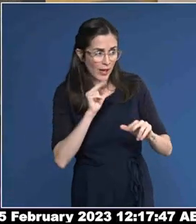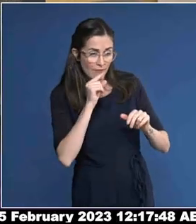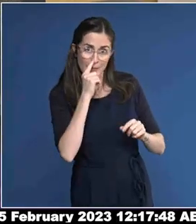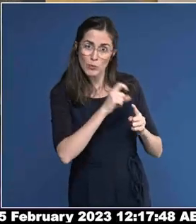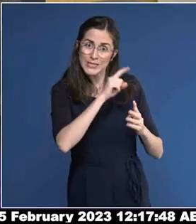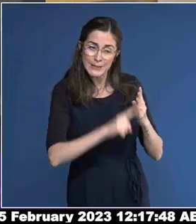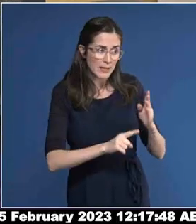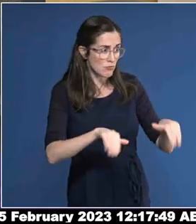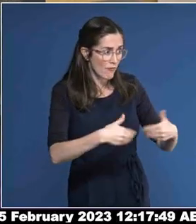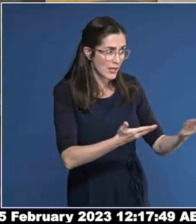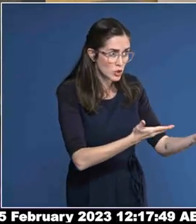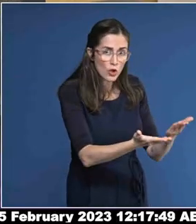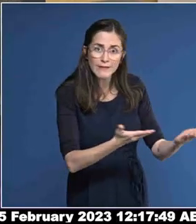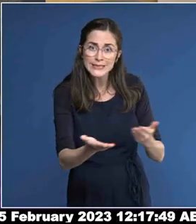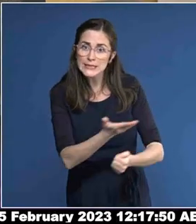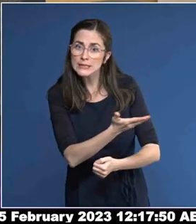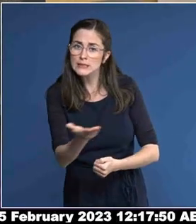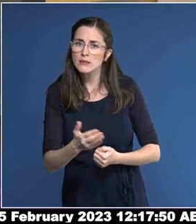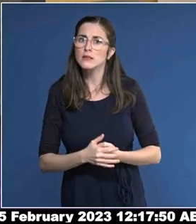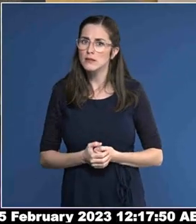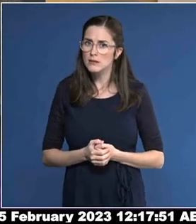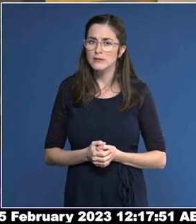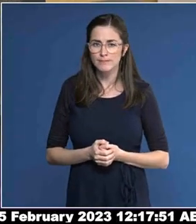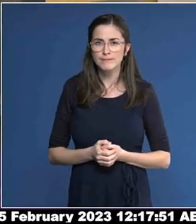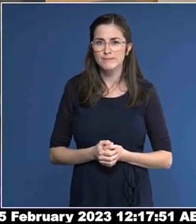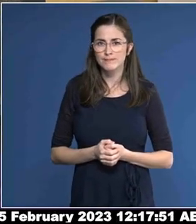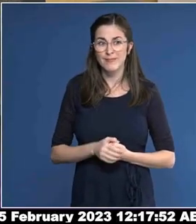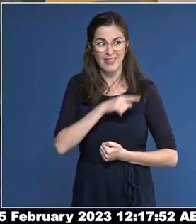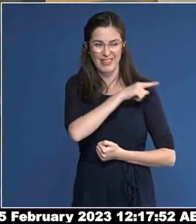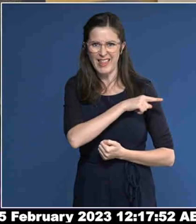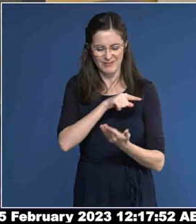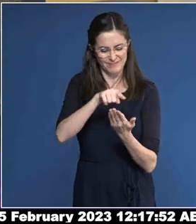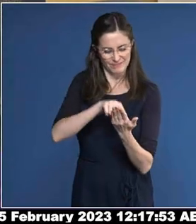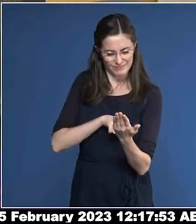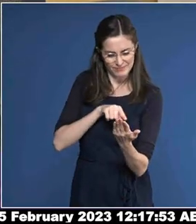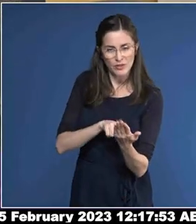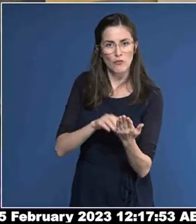Now, that reflects a submission made by Counsel Assisting at paragraph 399: